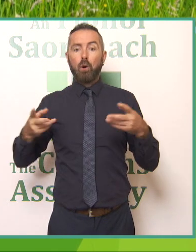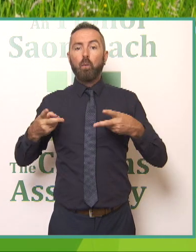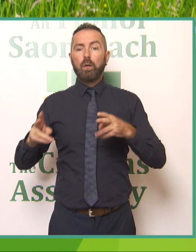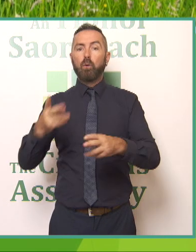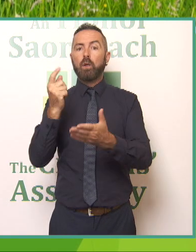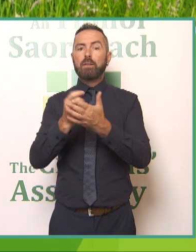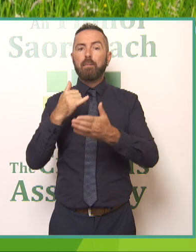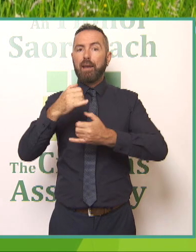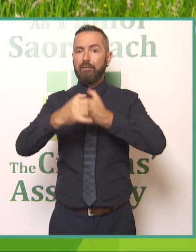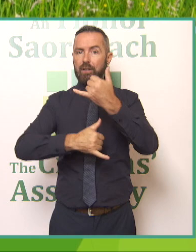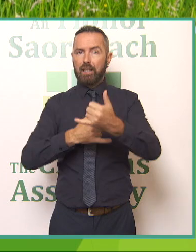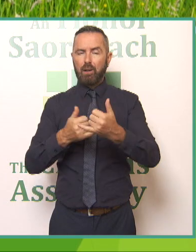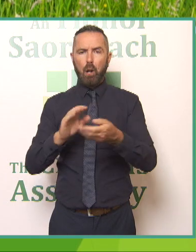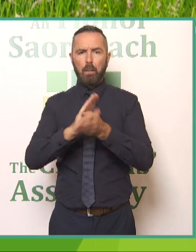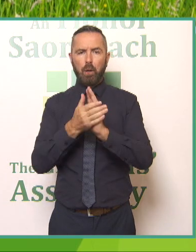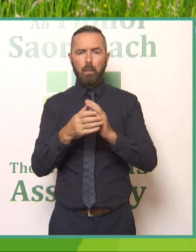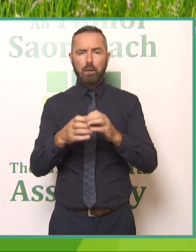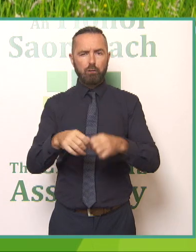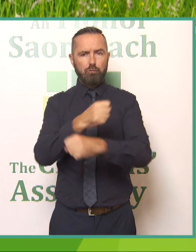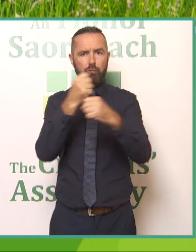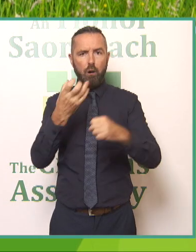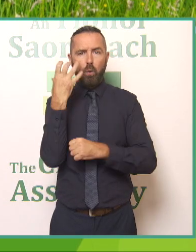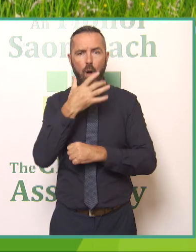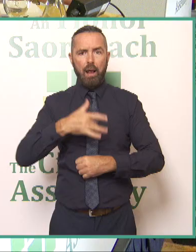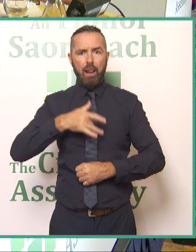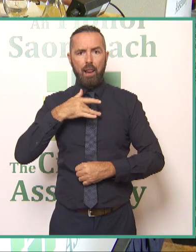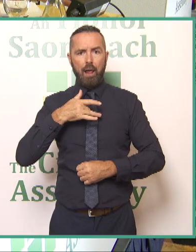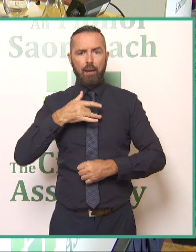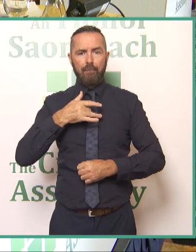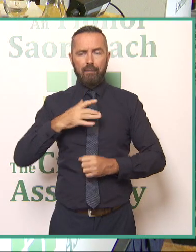real biodiverse habitat it'll be a wildlife and a corridor for loads of different species and there